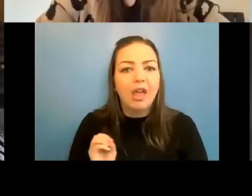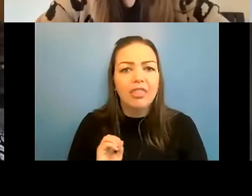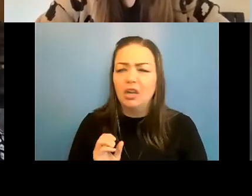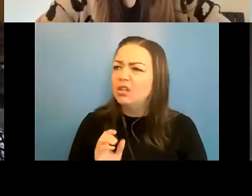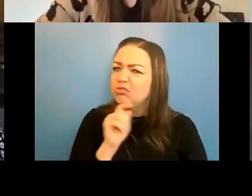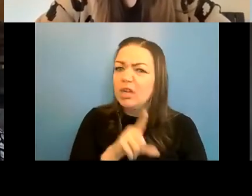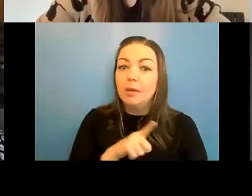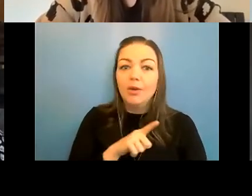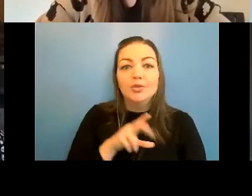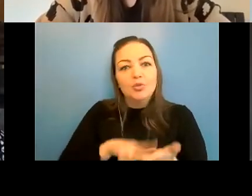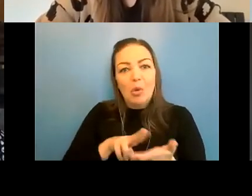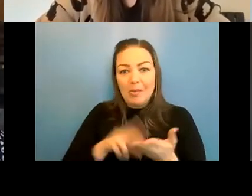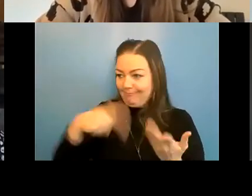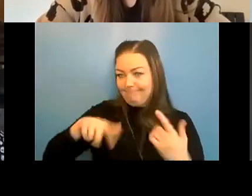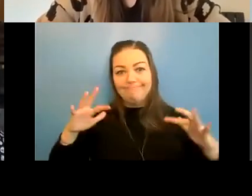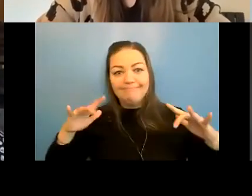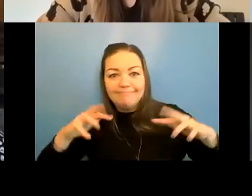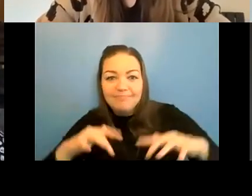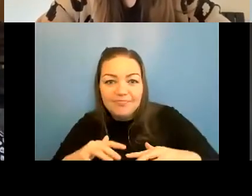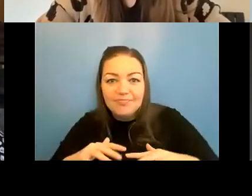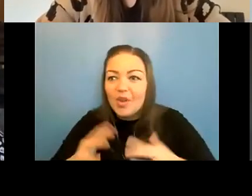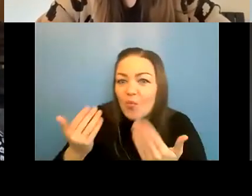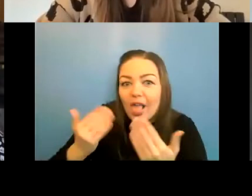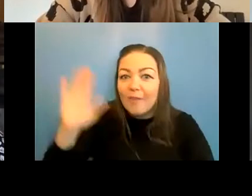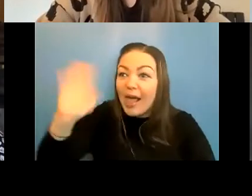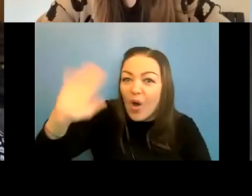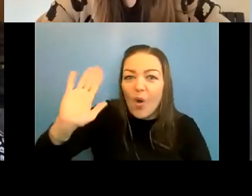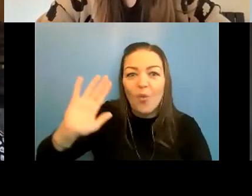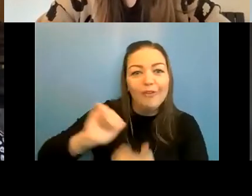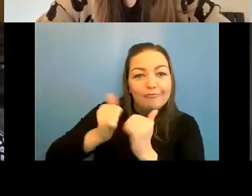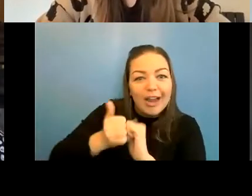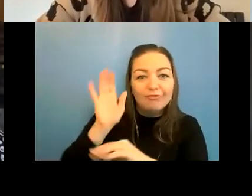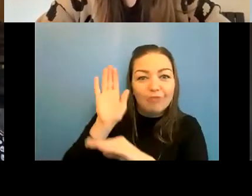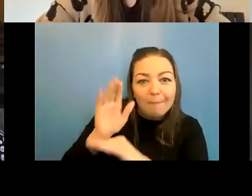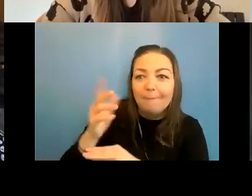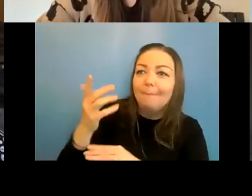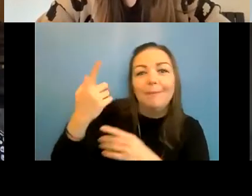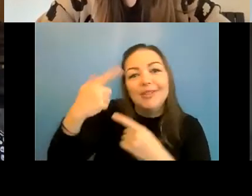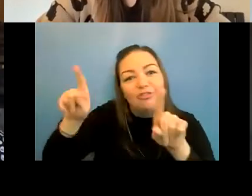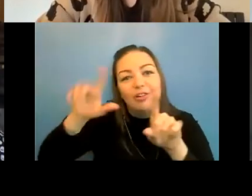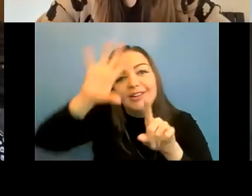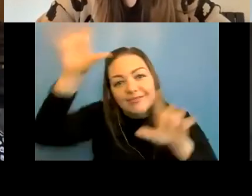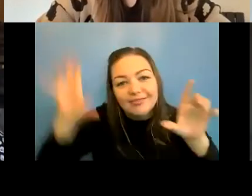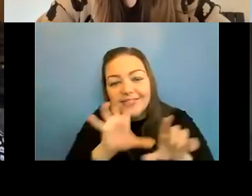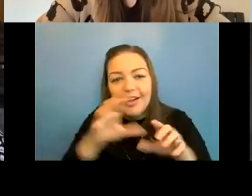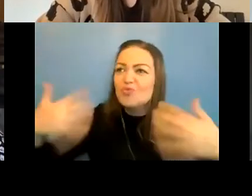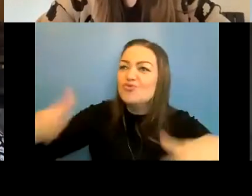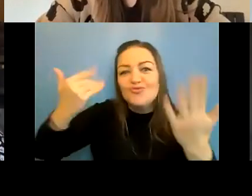continues to be. So I'm really excited, it's very strange not to be at the Southbank Centre together today, gathering in our industry space, welcoming friends from all over the